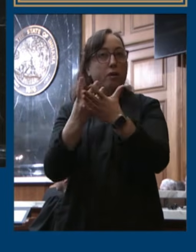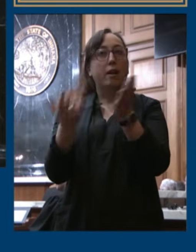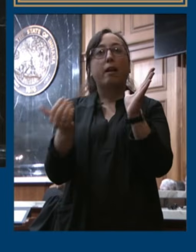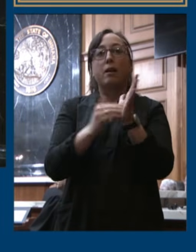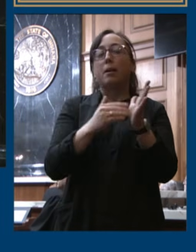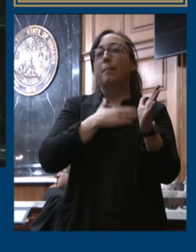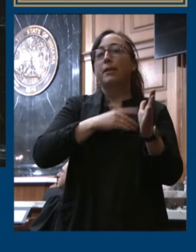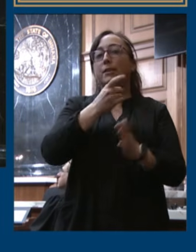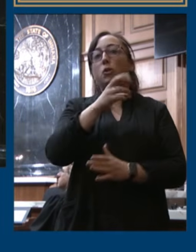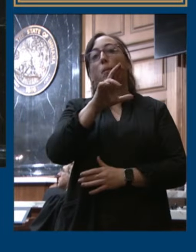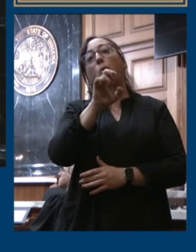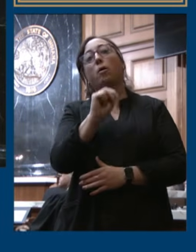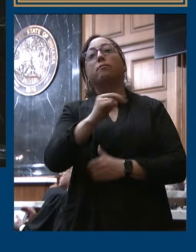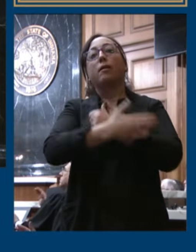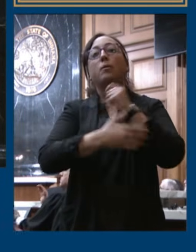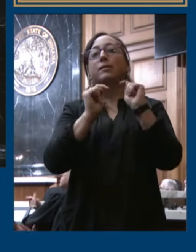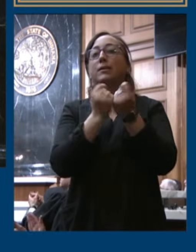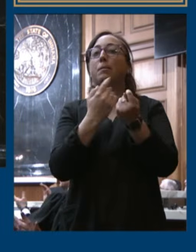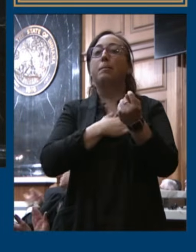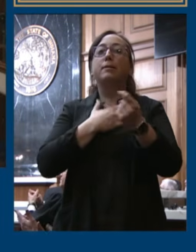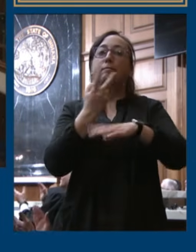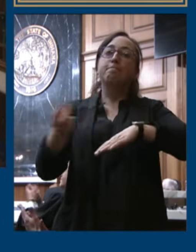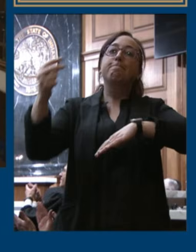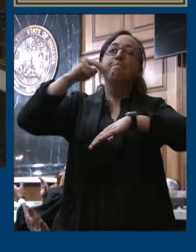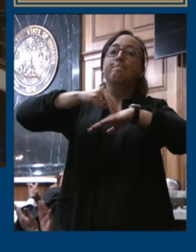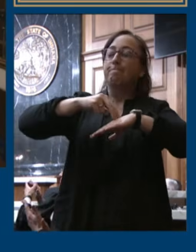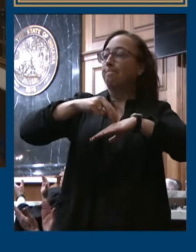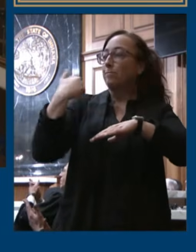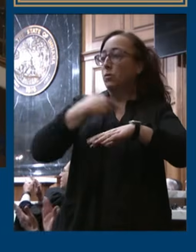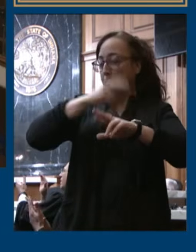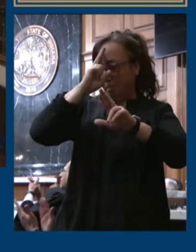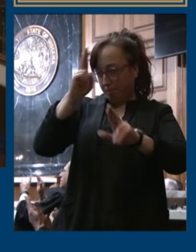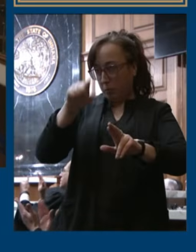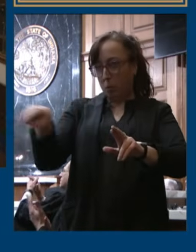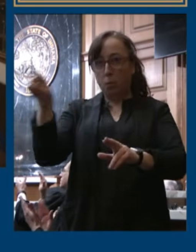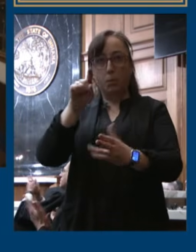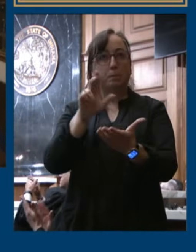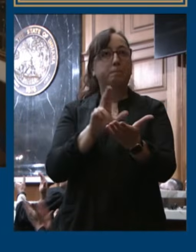APPRECIATION FOR CONNECTING INDIVIDUALS TO RECOVERY.